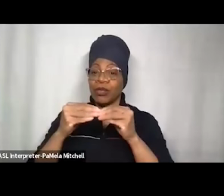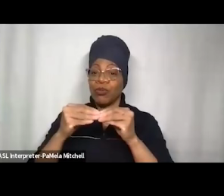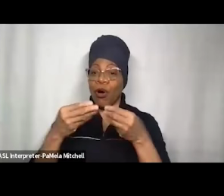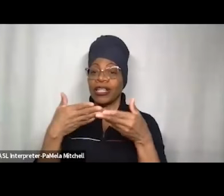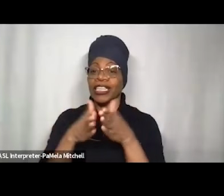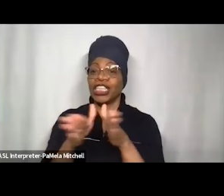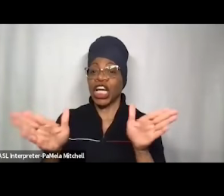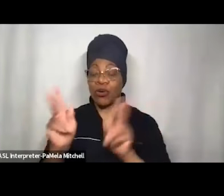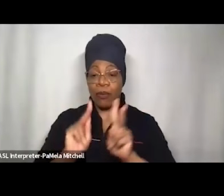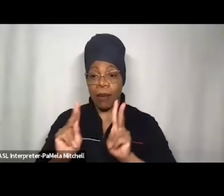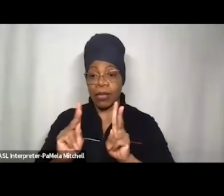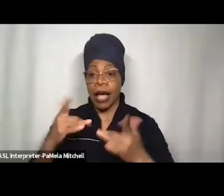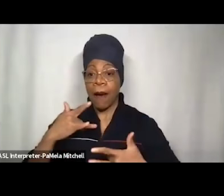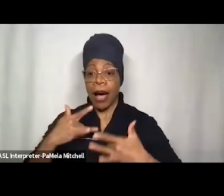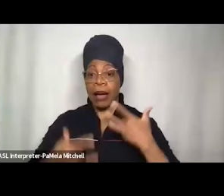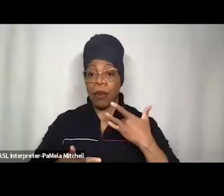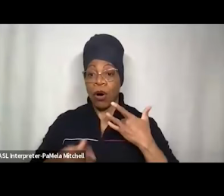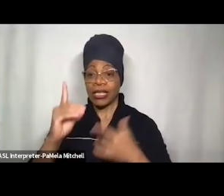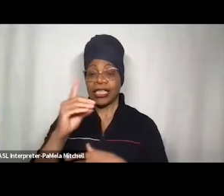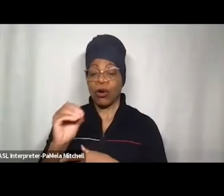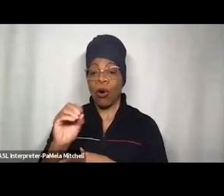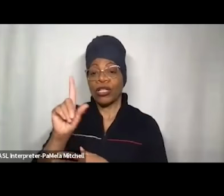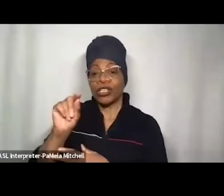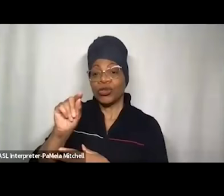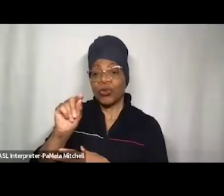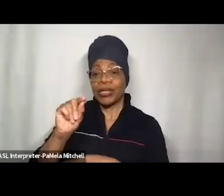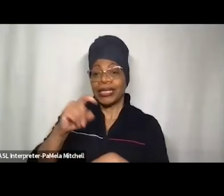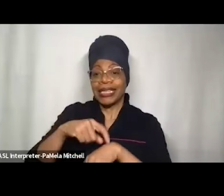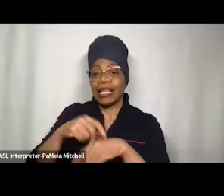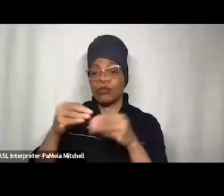for bipolar disorder, about 20 times the rate that we find in custody settings,